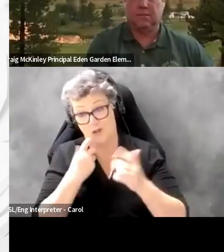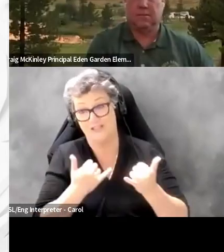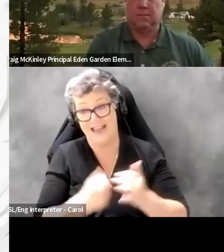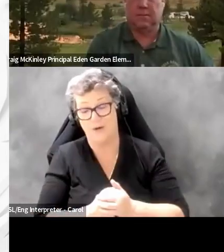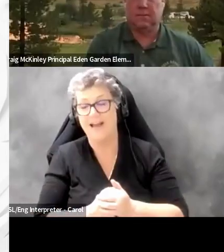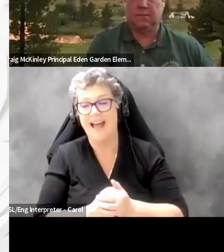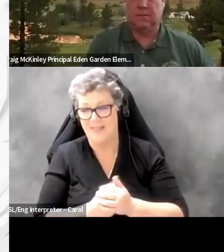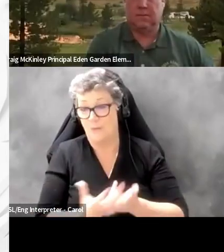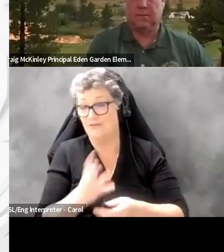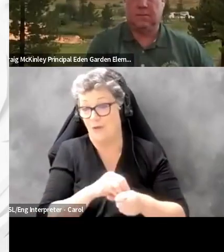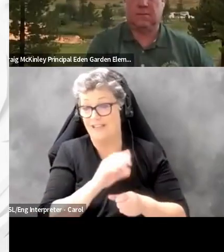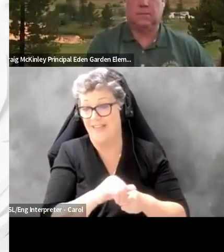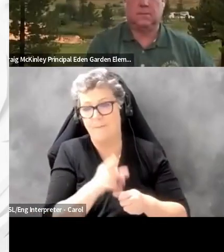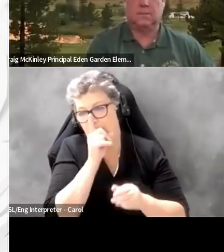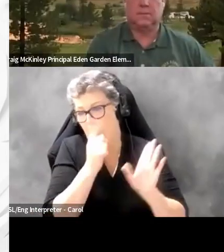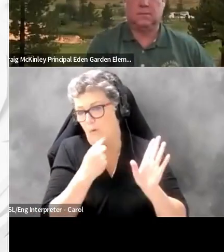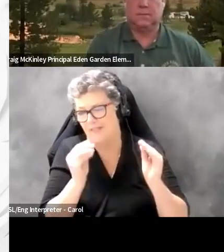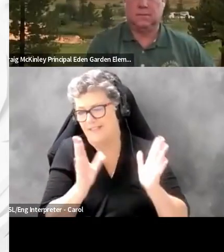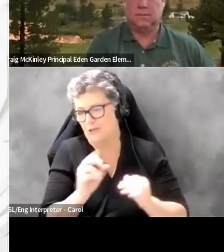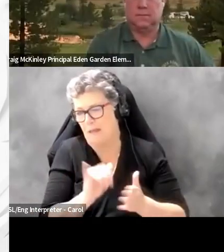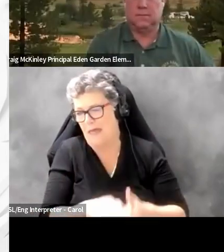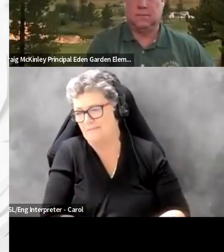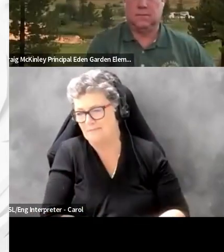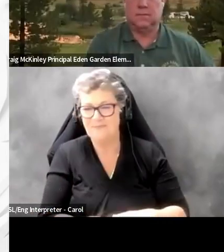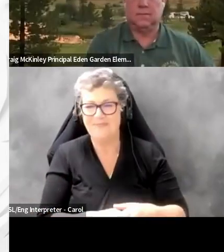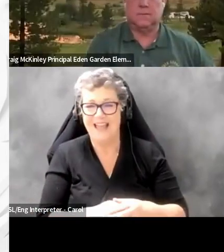folded into there. But don't we won't tell them about that. And then yes you might have also even